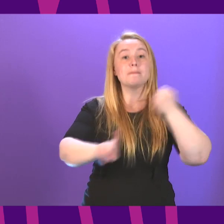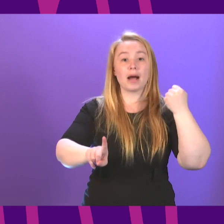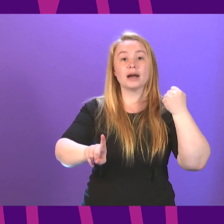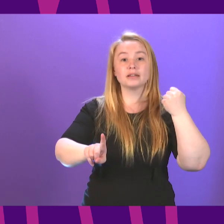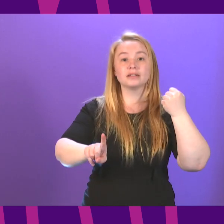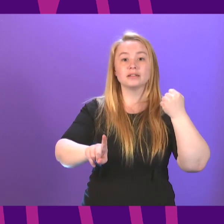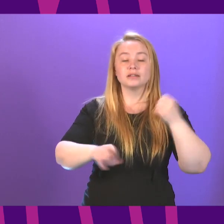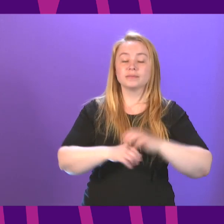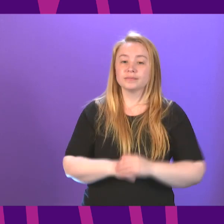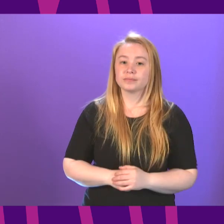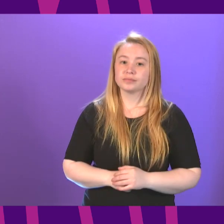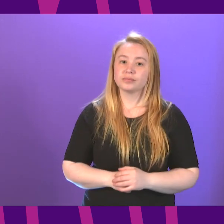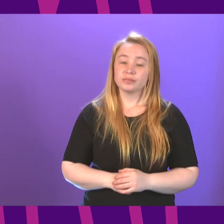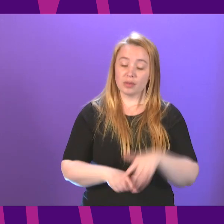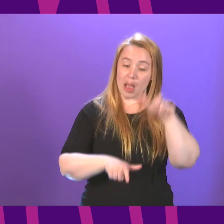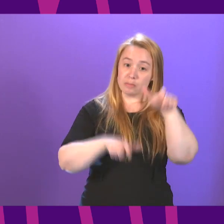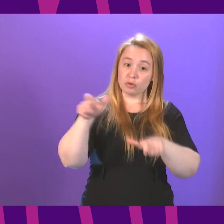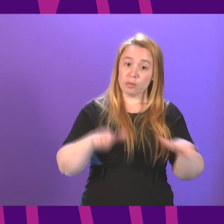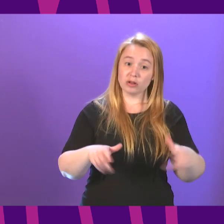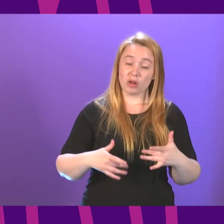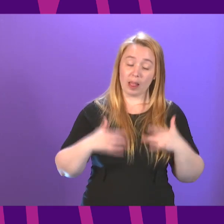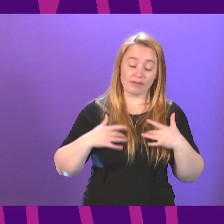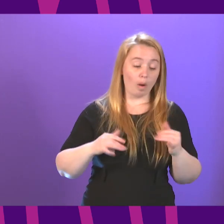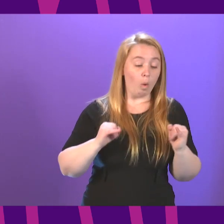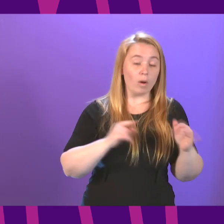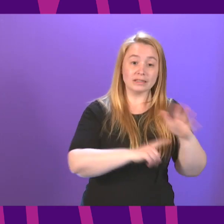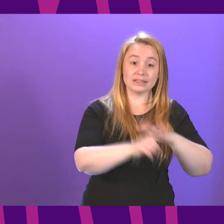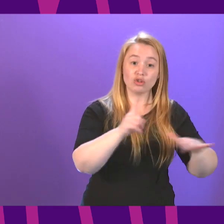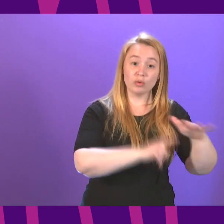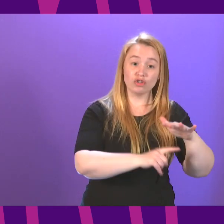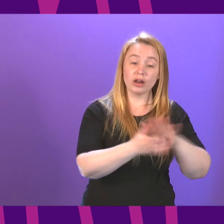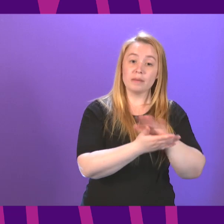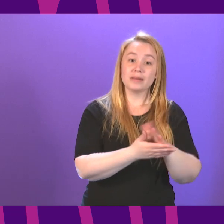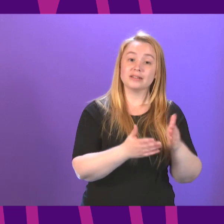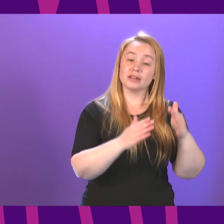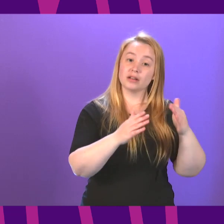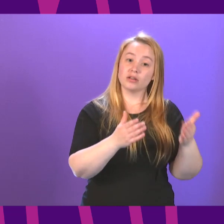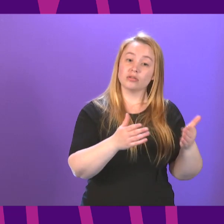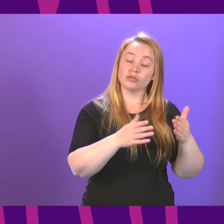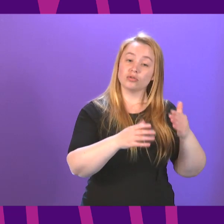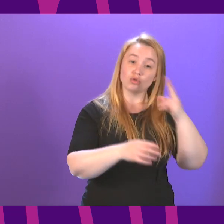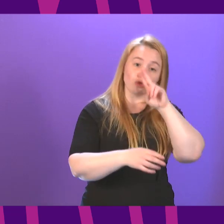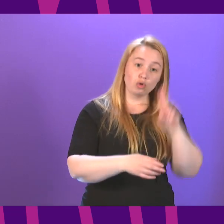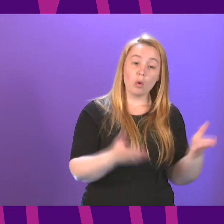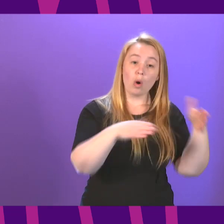“Pupils living in the most challenging circumstances have been most affected by school closures ... inequalities have been exacerbated by Covid”.